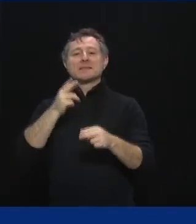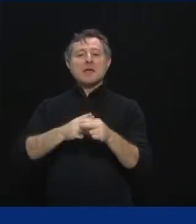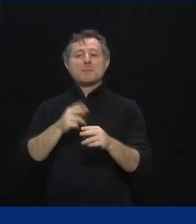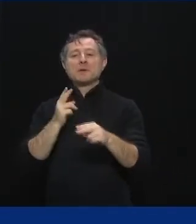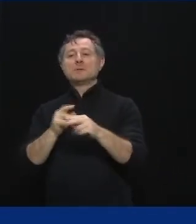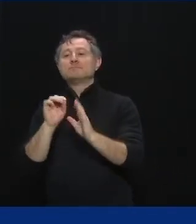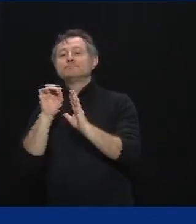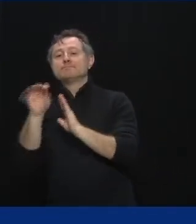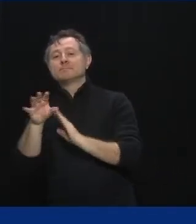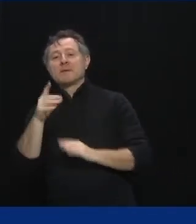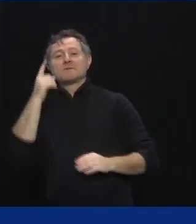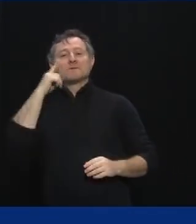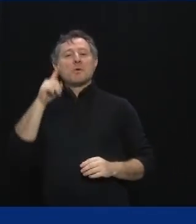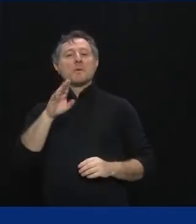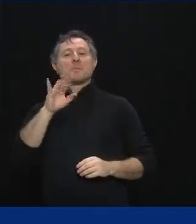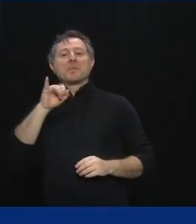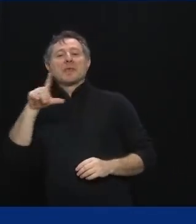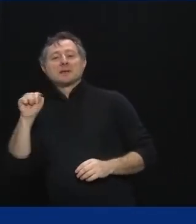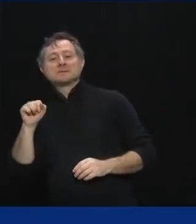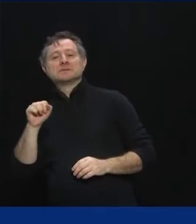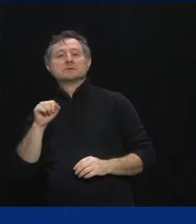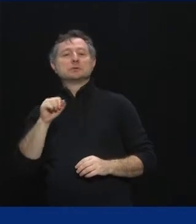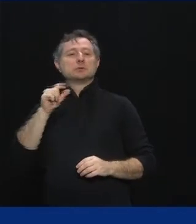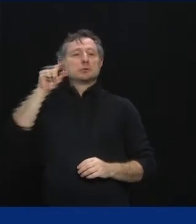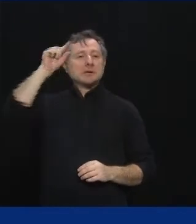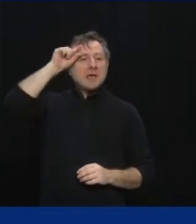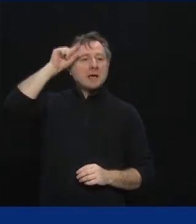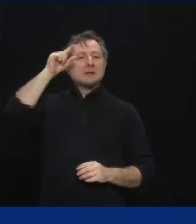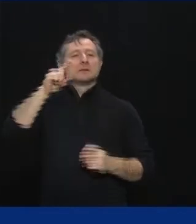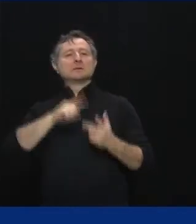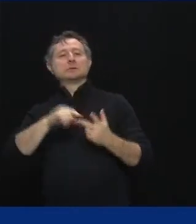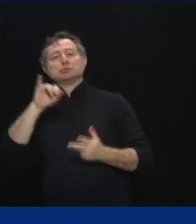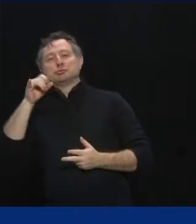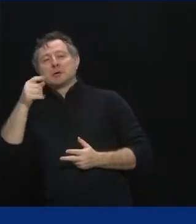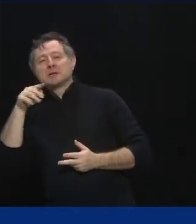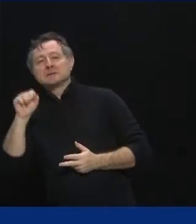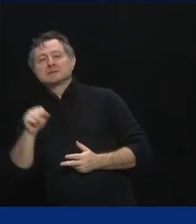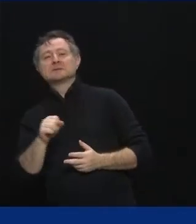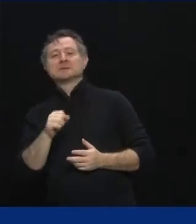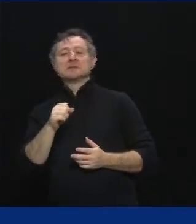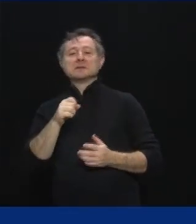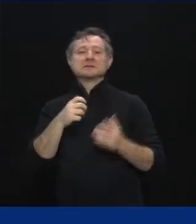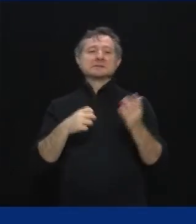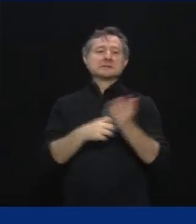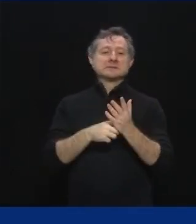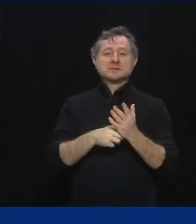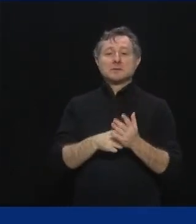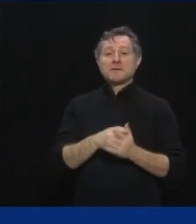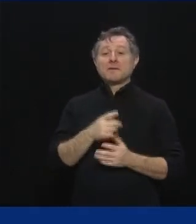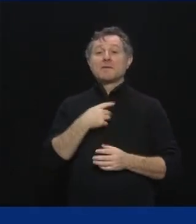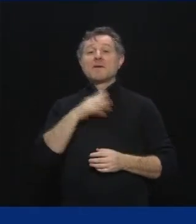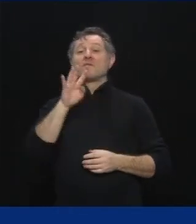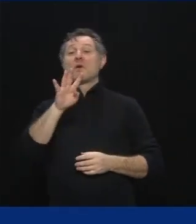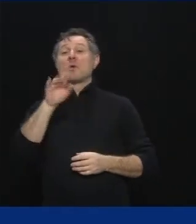IF YOU GET VACCINATED SOON, GO TO OUR WEBSITE AND YOU CAN GET BILLS, GIANTS AND JETS TICKETS